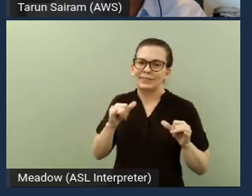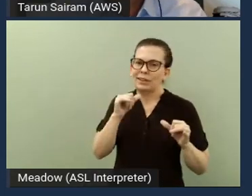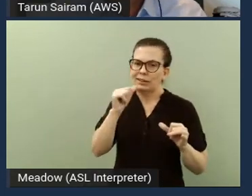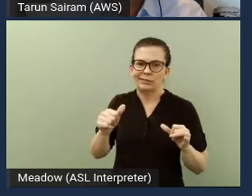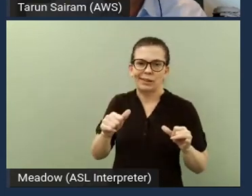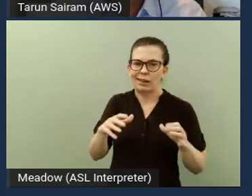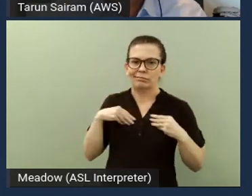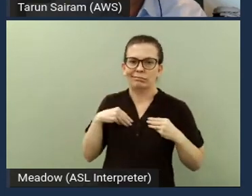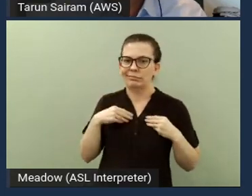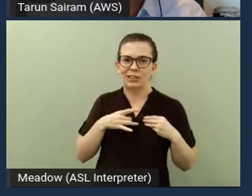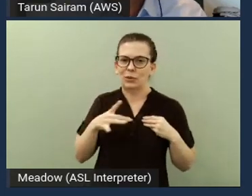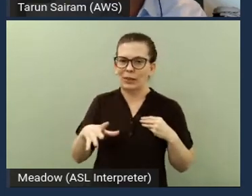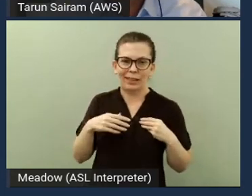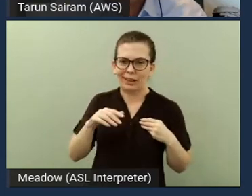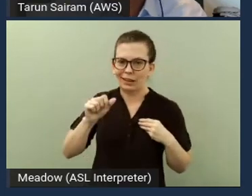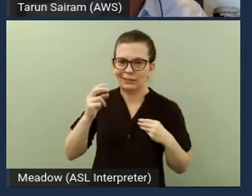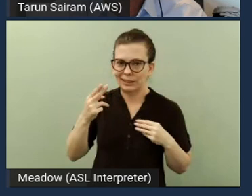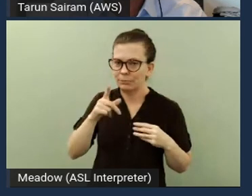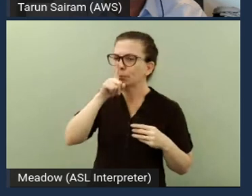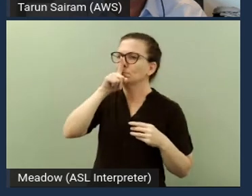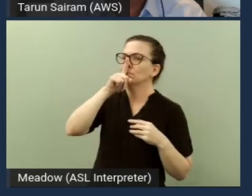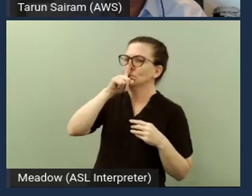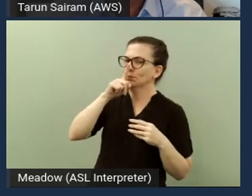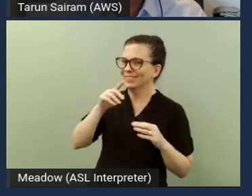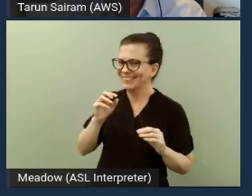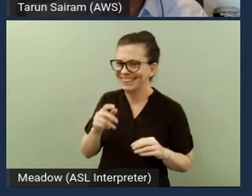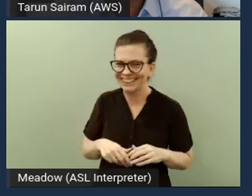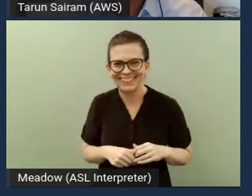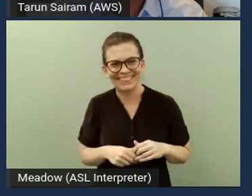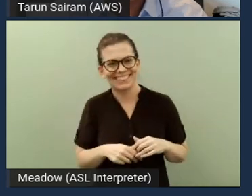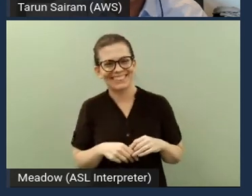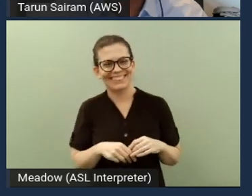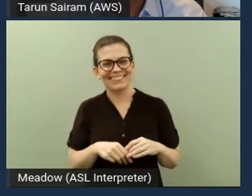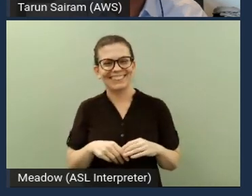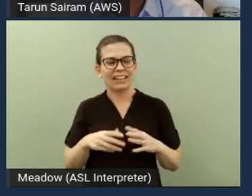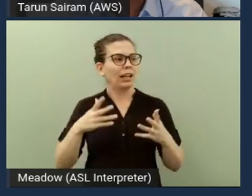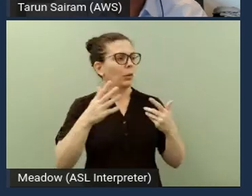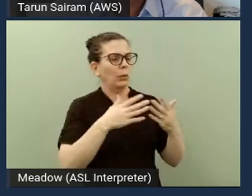but we can chat offline . All right, whatever it takes Darko.